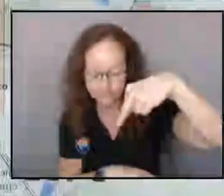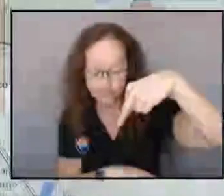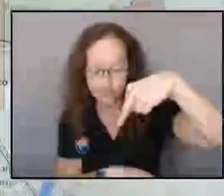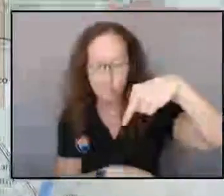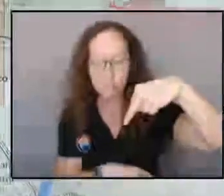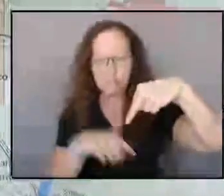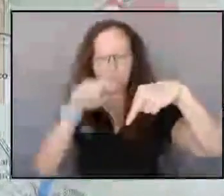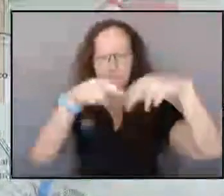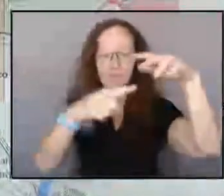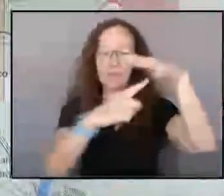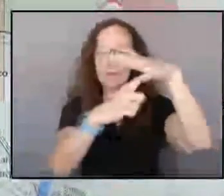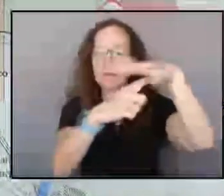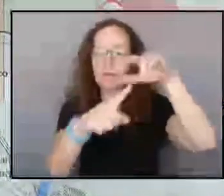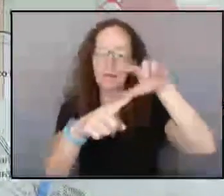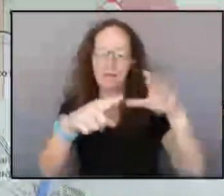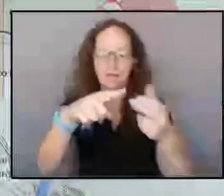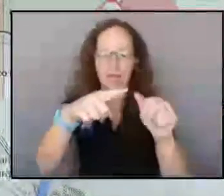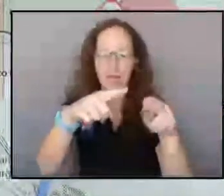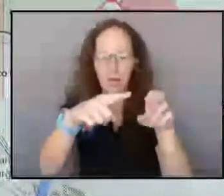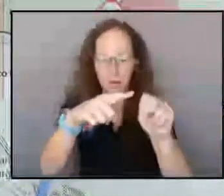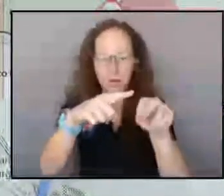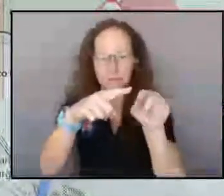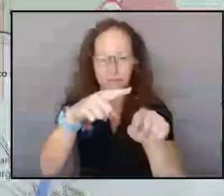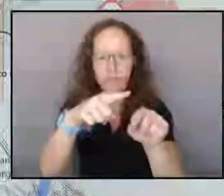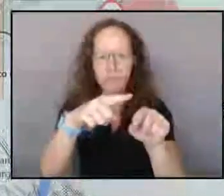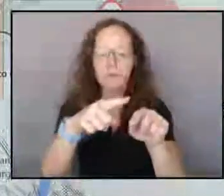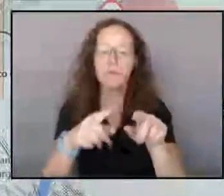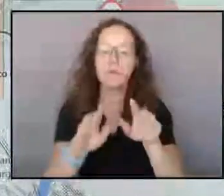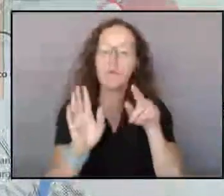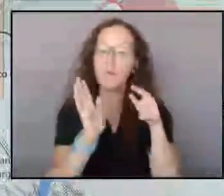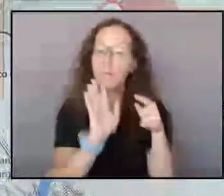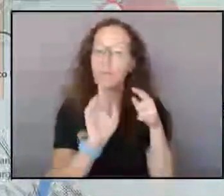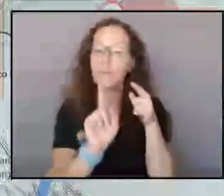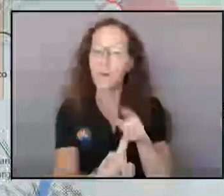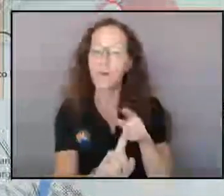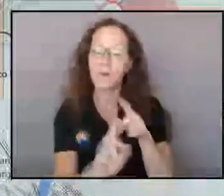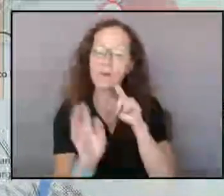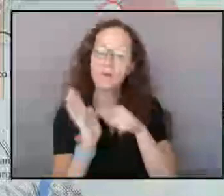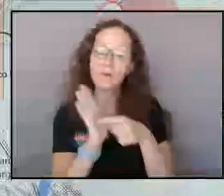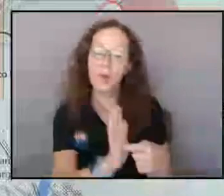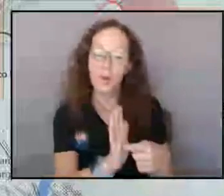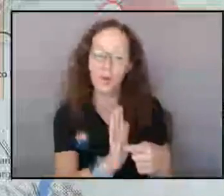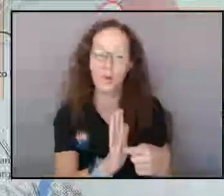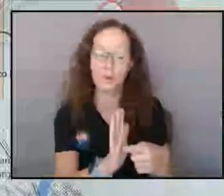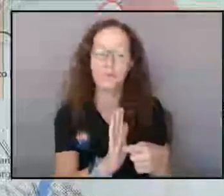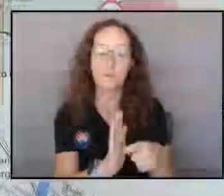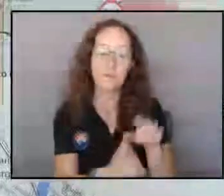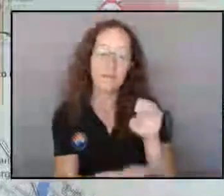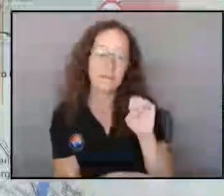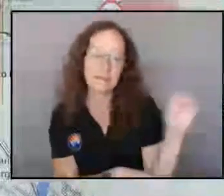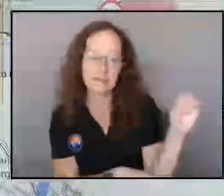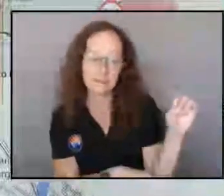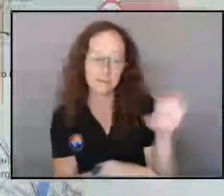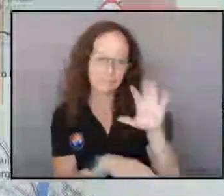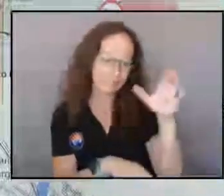AS YOU CAN SEE, THAT'S CONTINUING TO CLOSE UP, GET CLOSER DOWN TO THE ROAD WHERE WE CAN EXTINGUISH THE